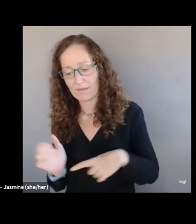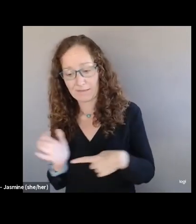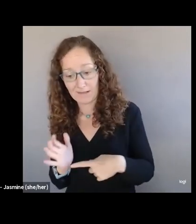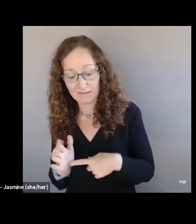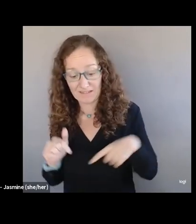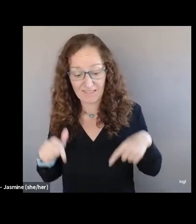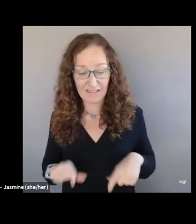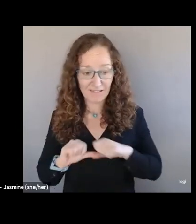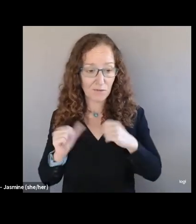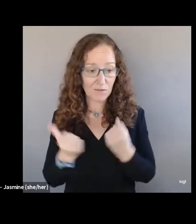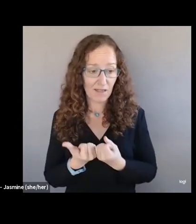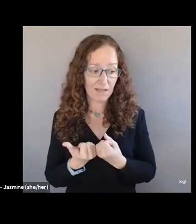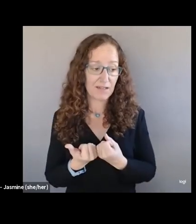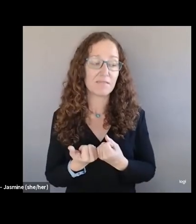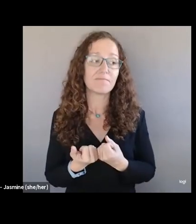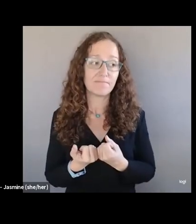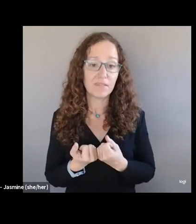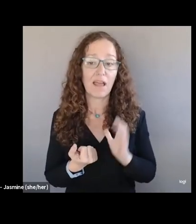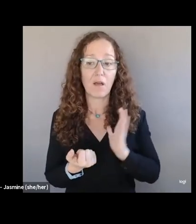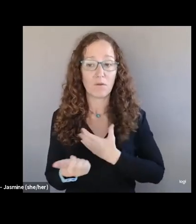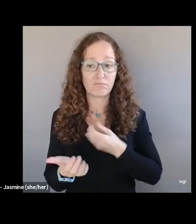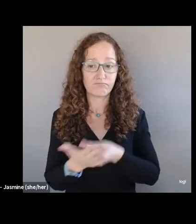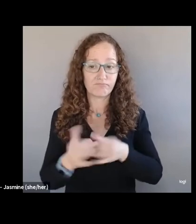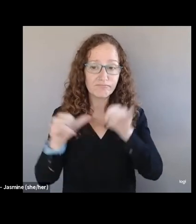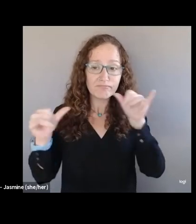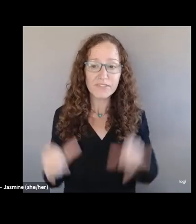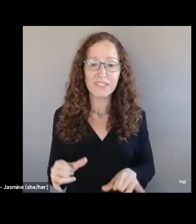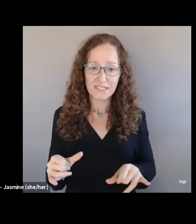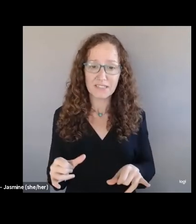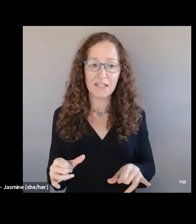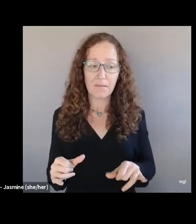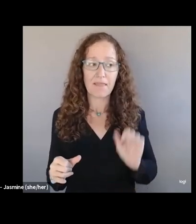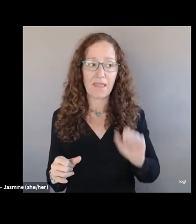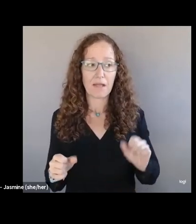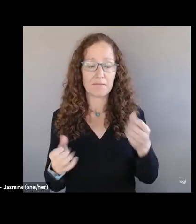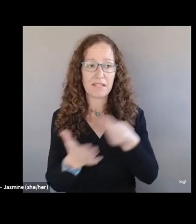stratification dictates that many must constitute an